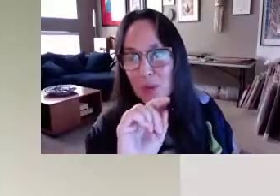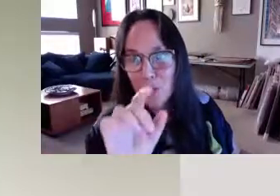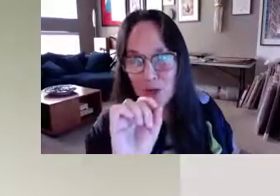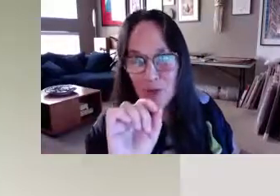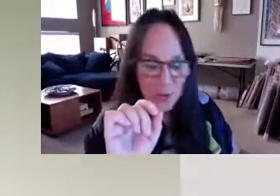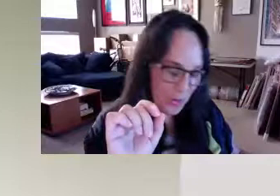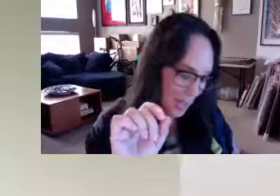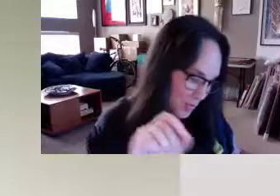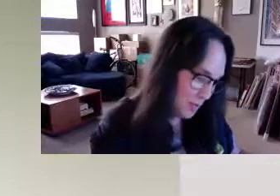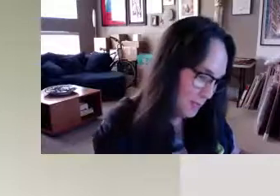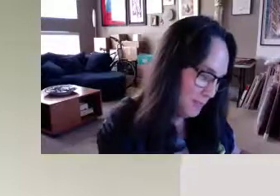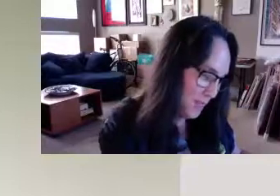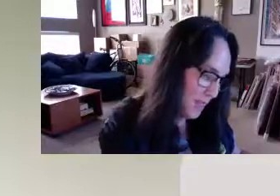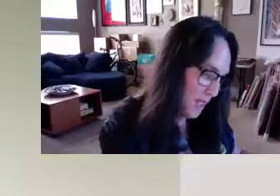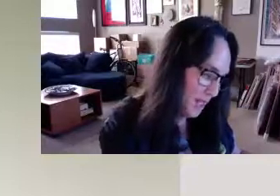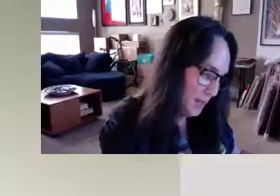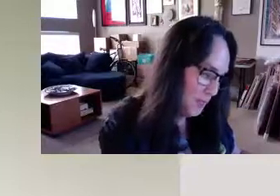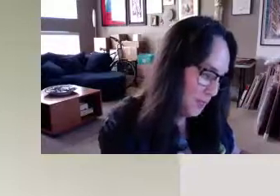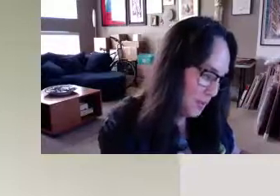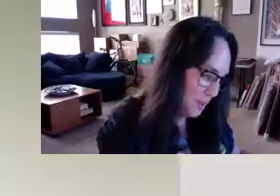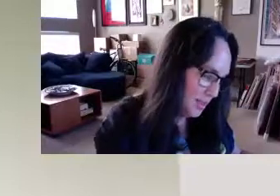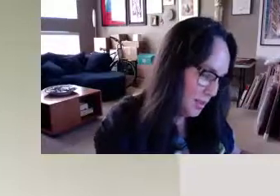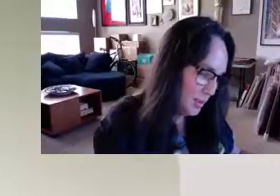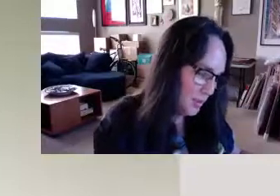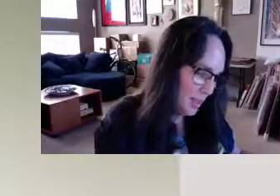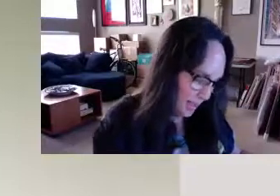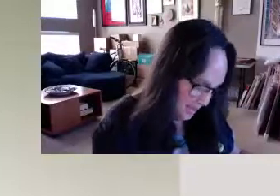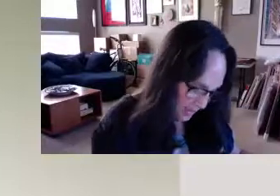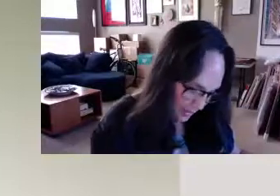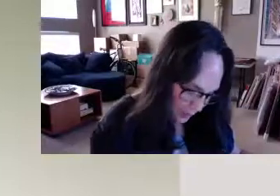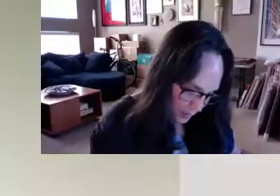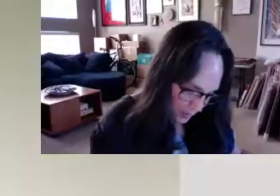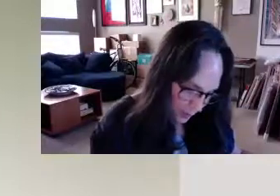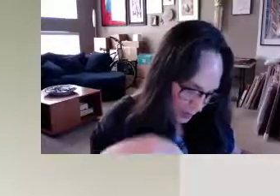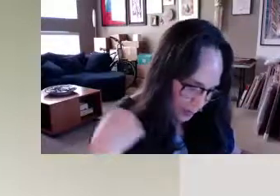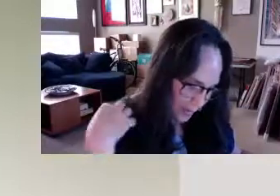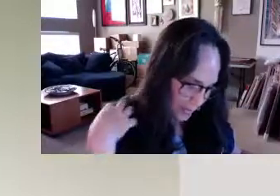if you're gonna value glamour right and beauty so and then the other one's just called defiance